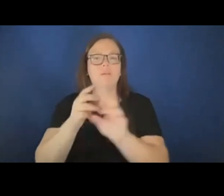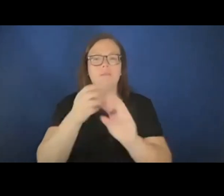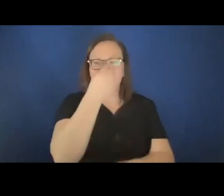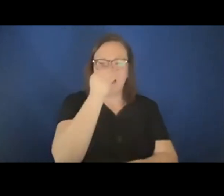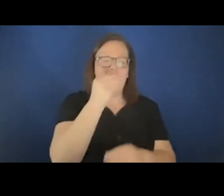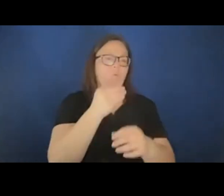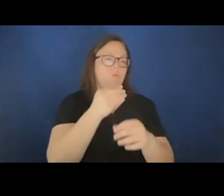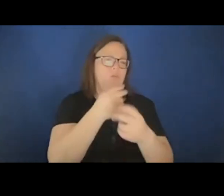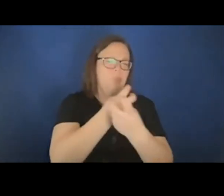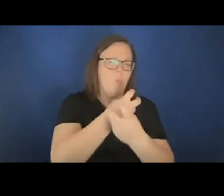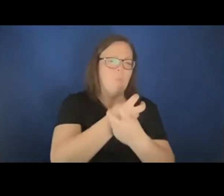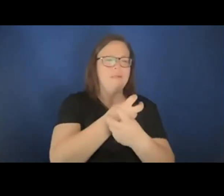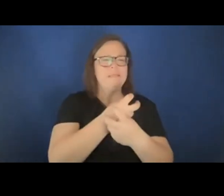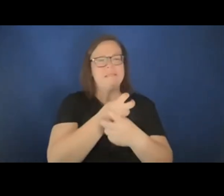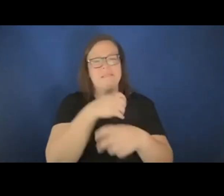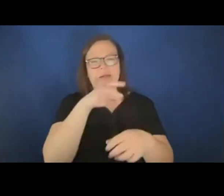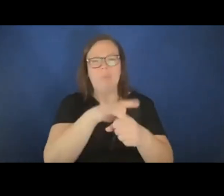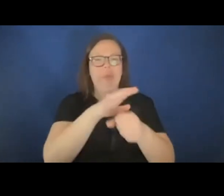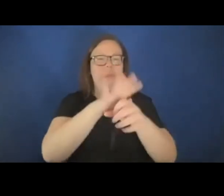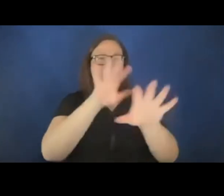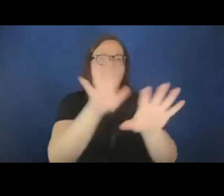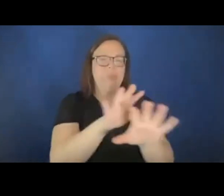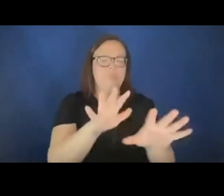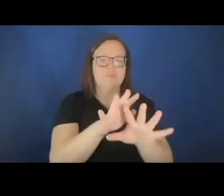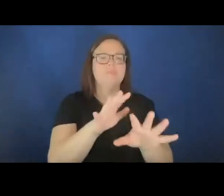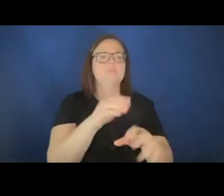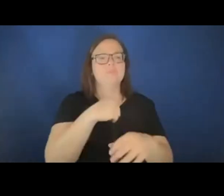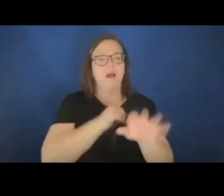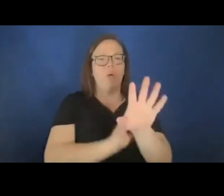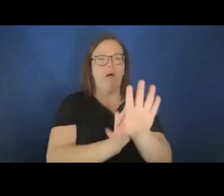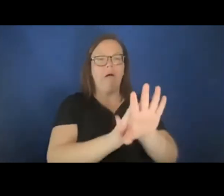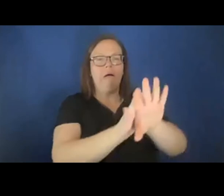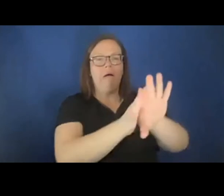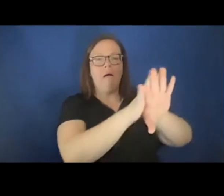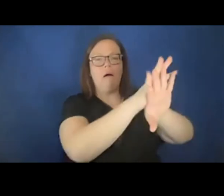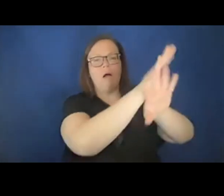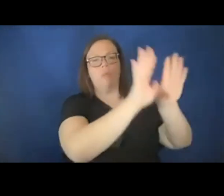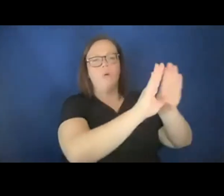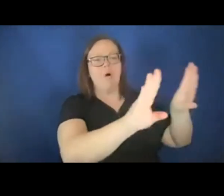and eat abandoned stone walls I know flowers shine stronger than the sun